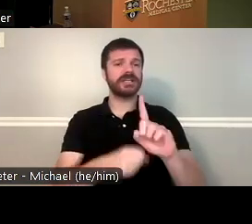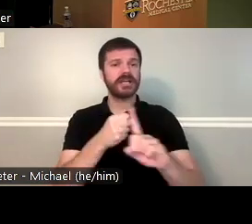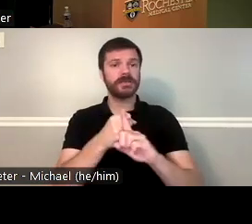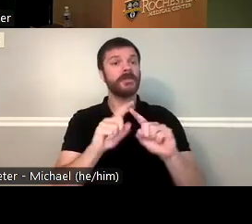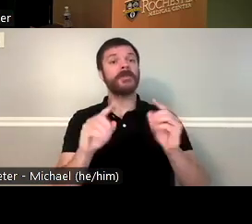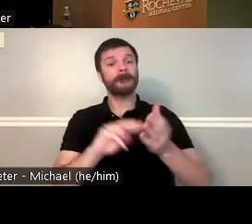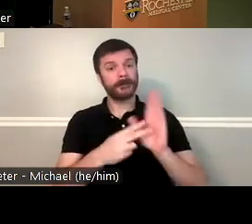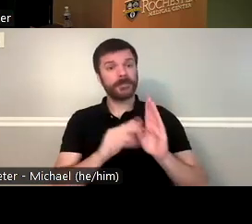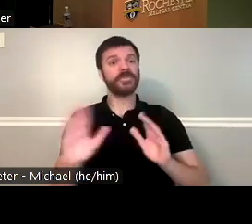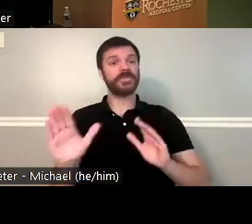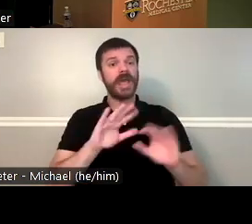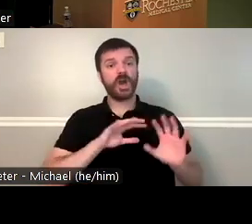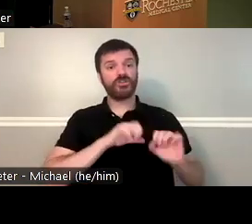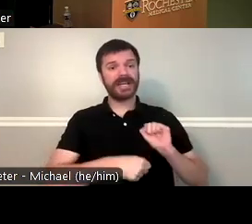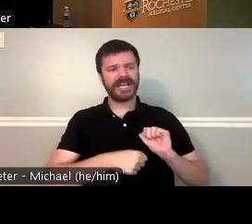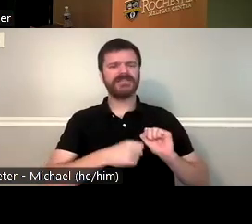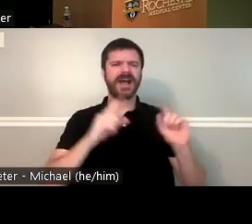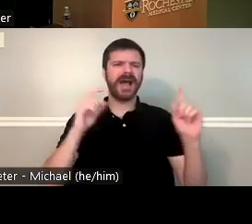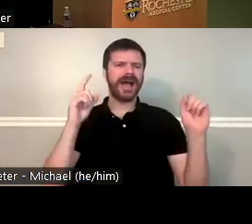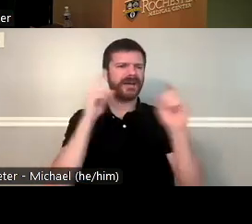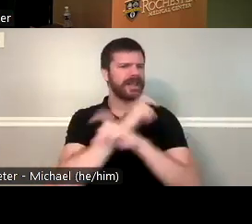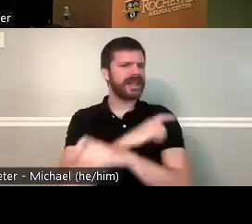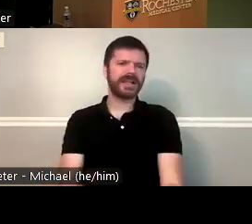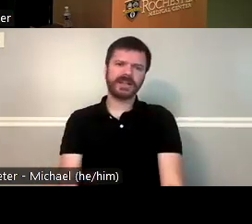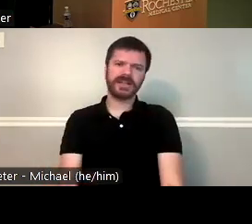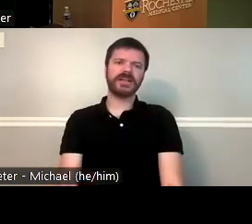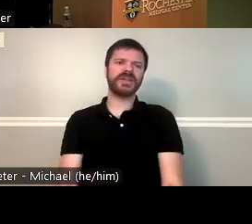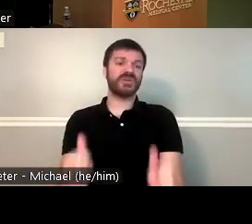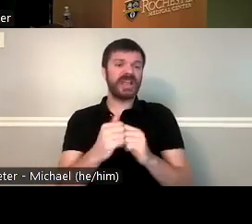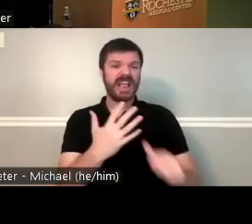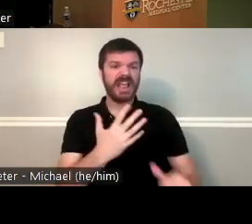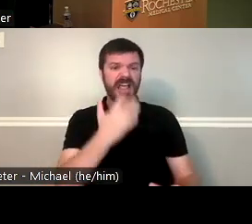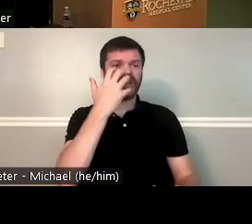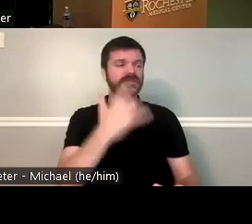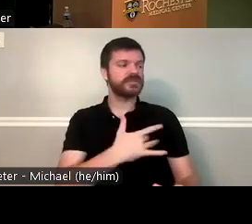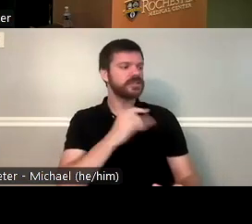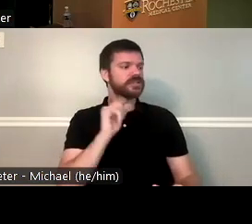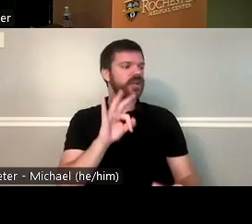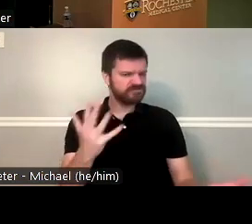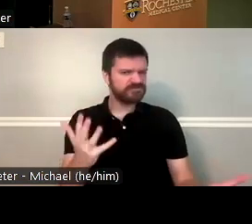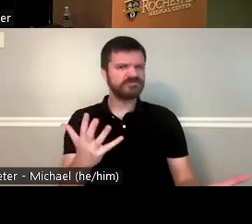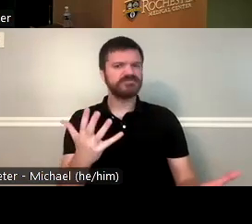is going to be complicated in the family with the anger with the sense of being abandoned of